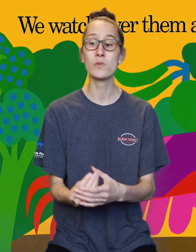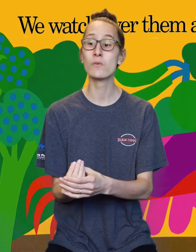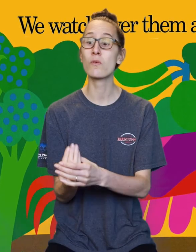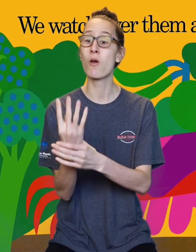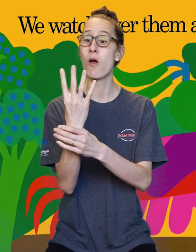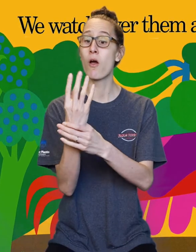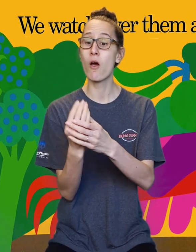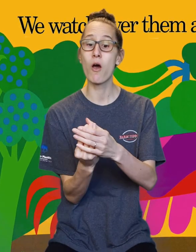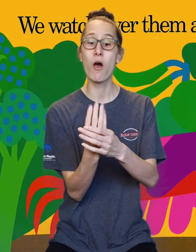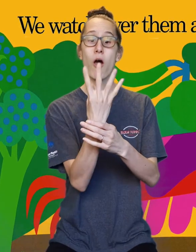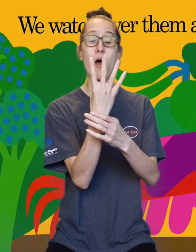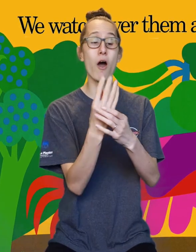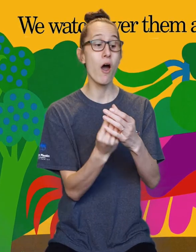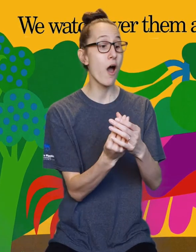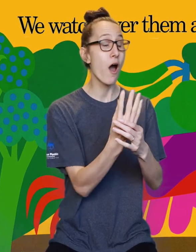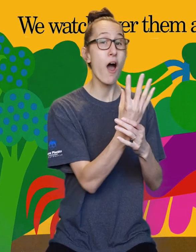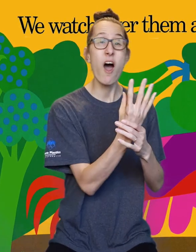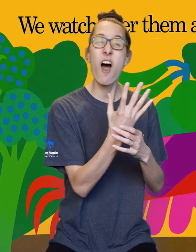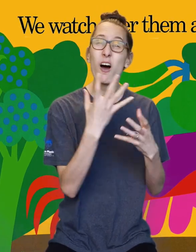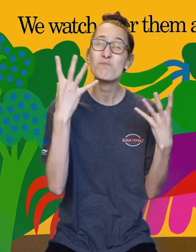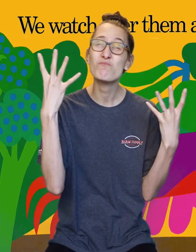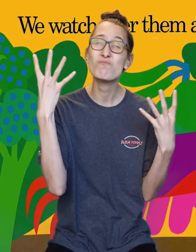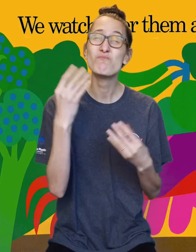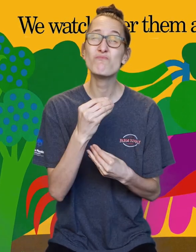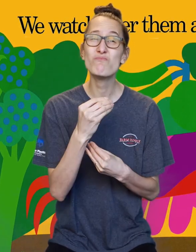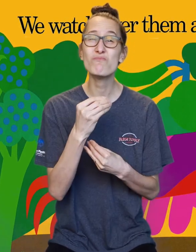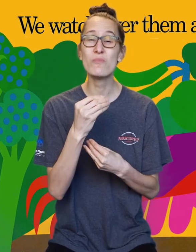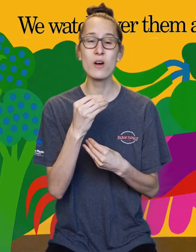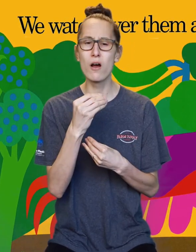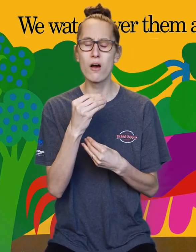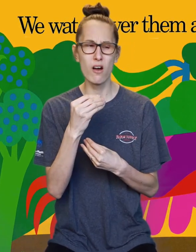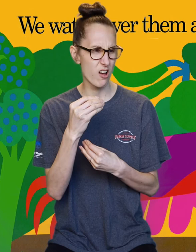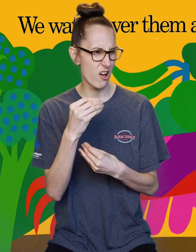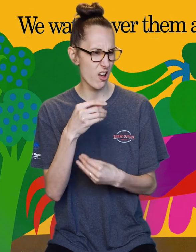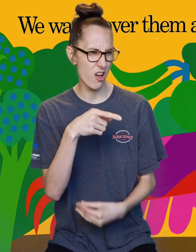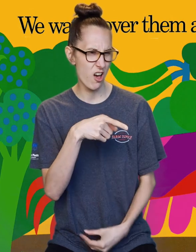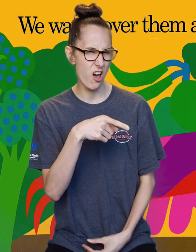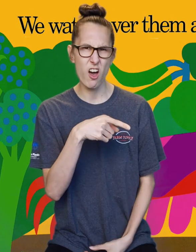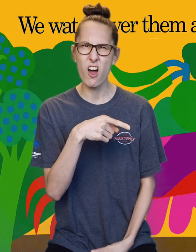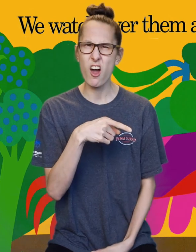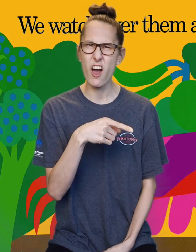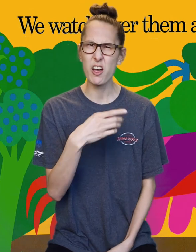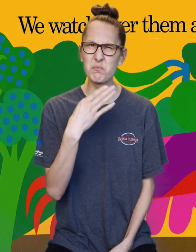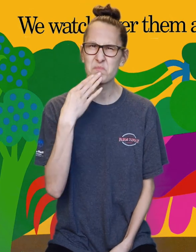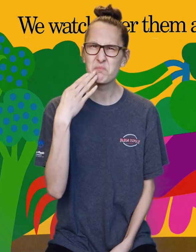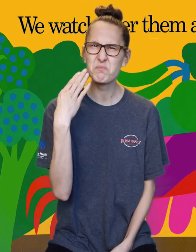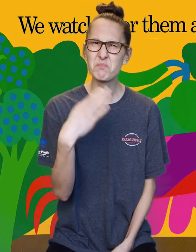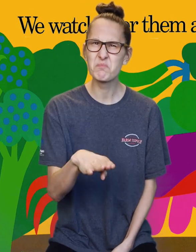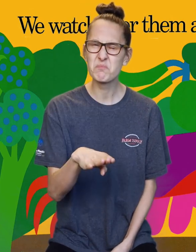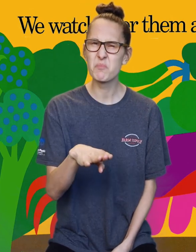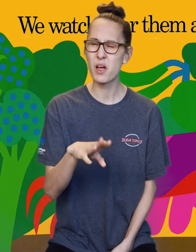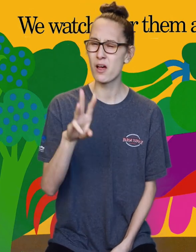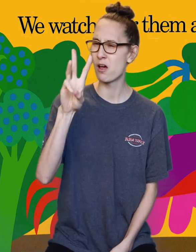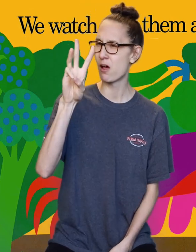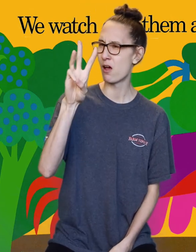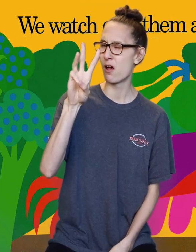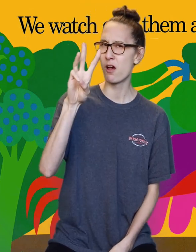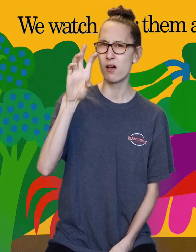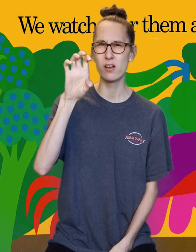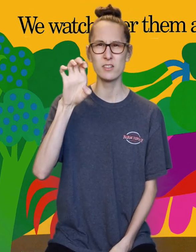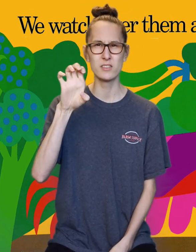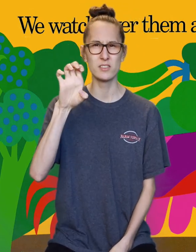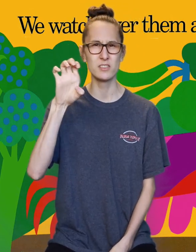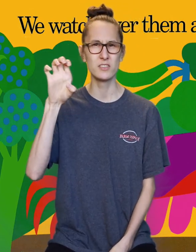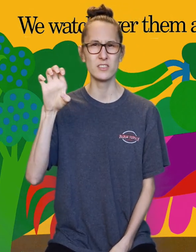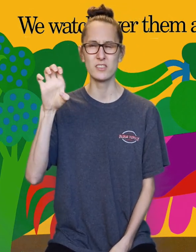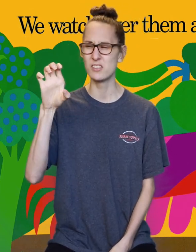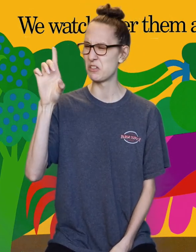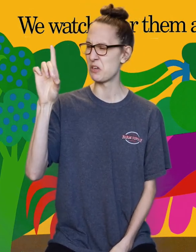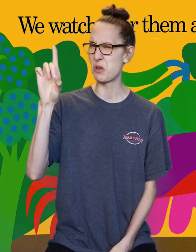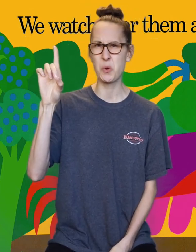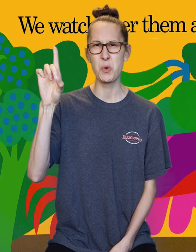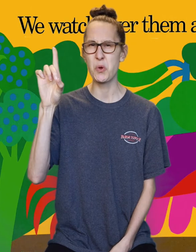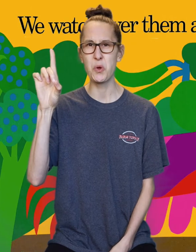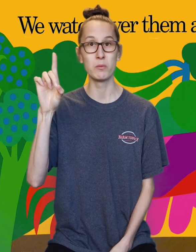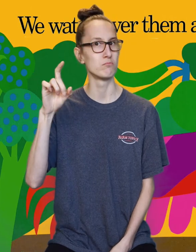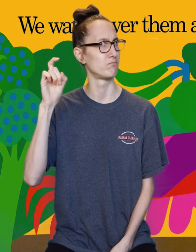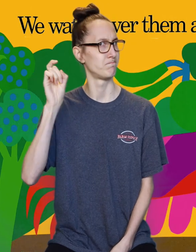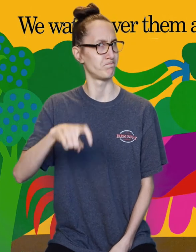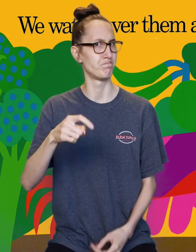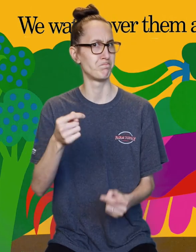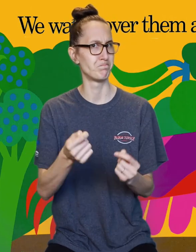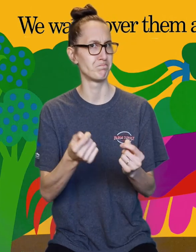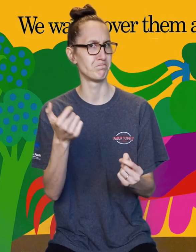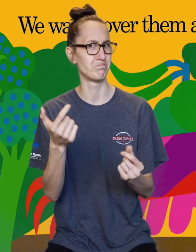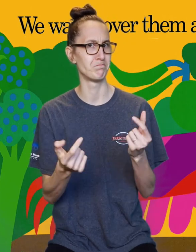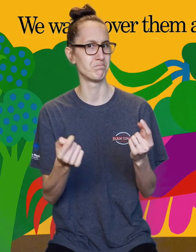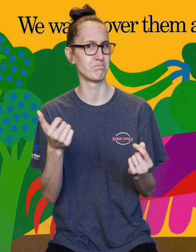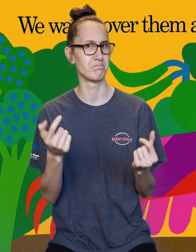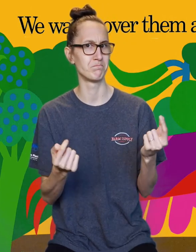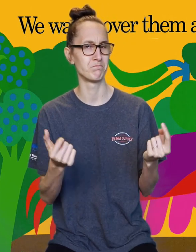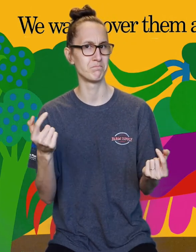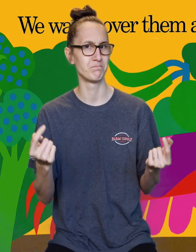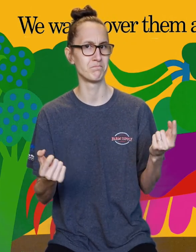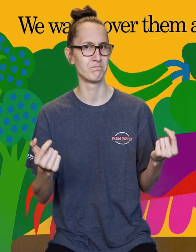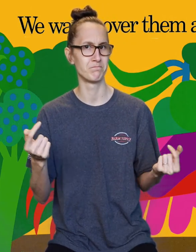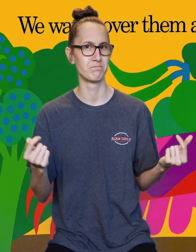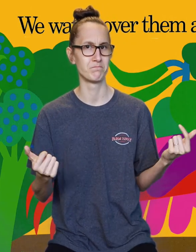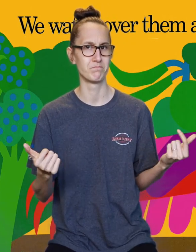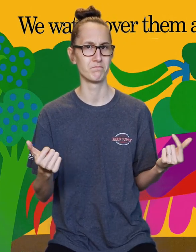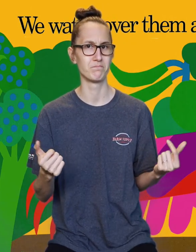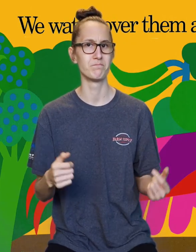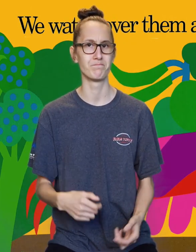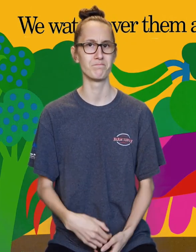We watch over them and weed,